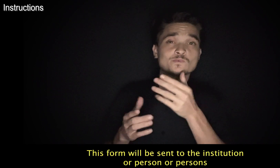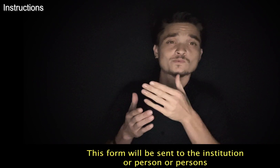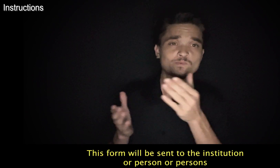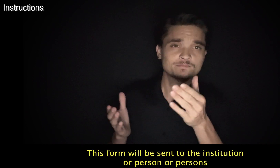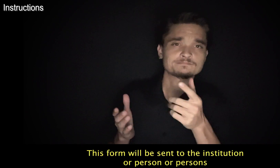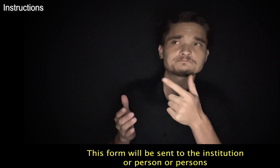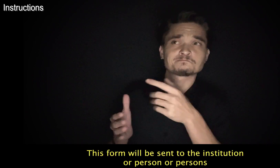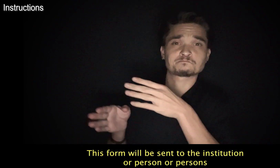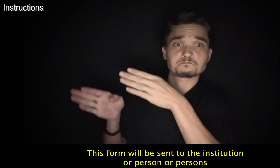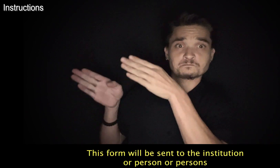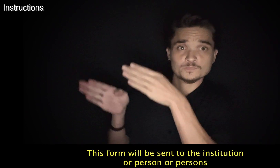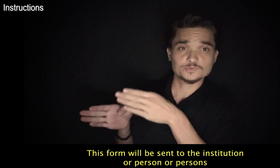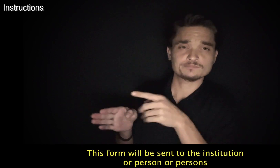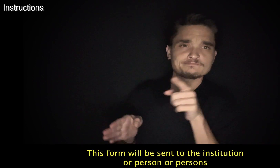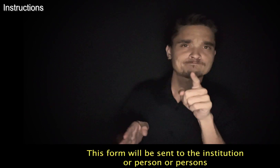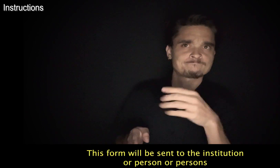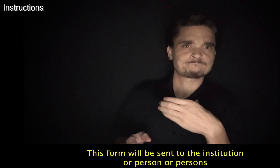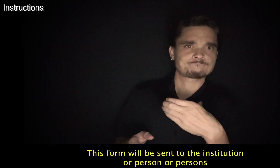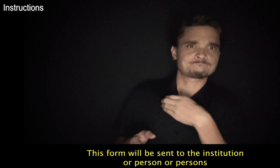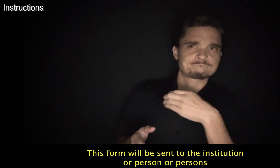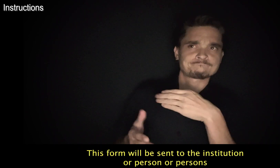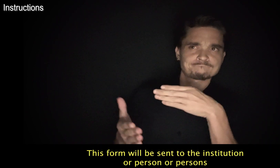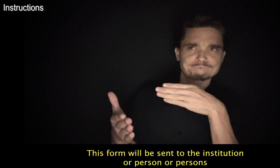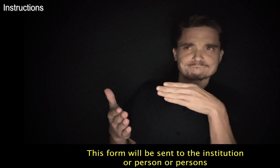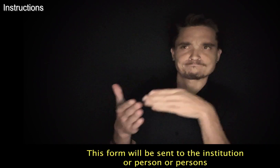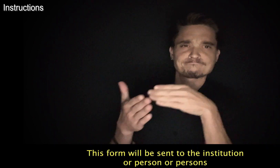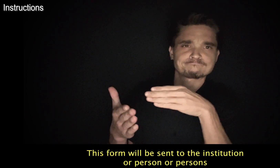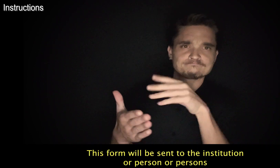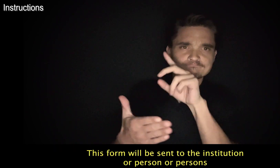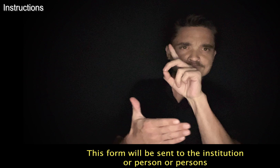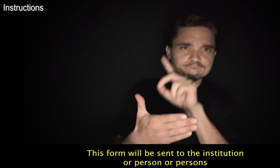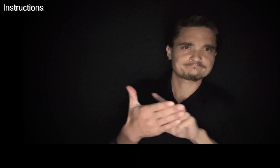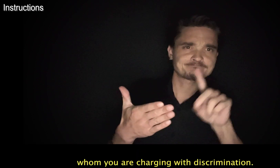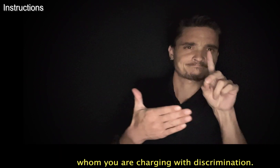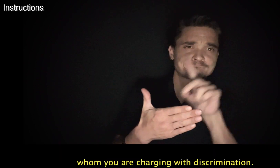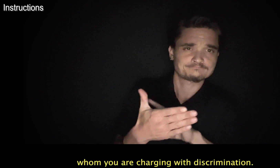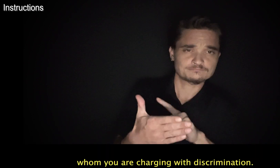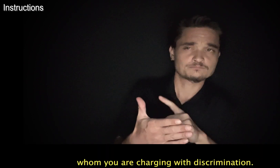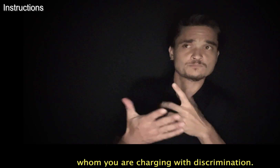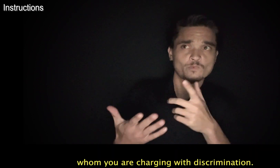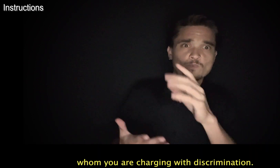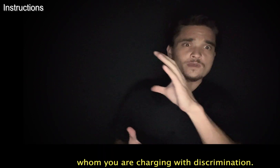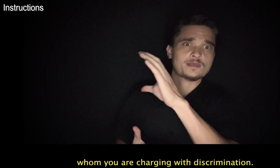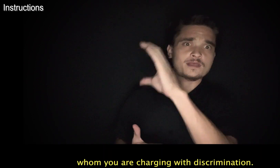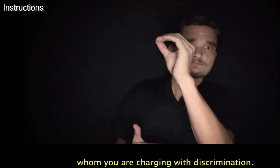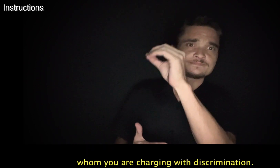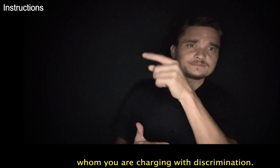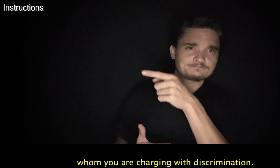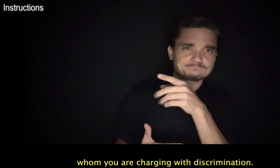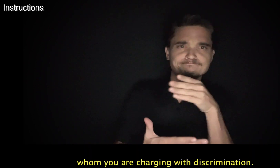This form will be sent to the institution or person or persons whom you are charging with discrimination.